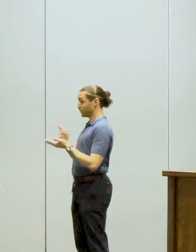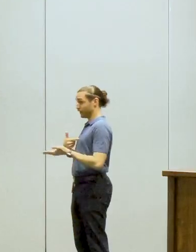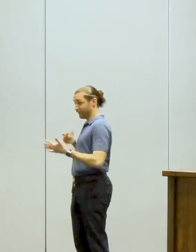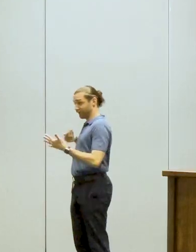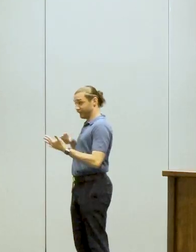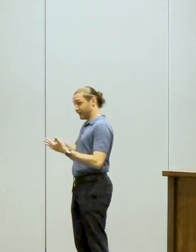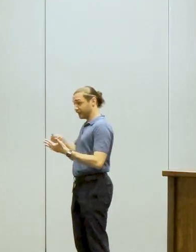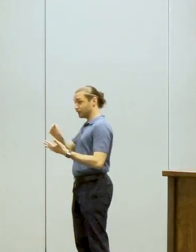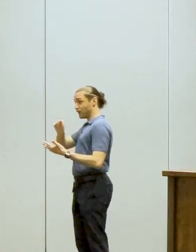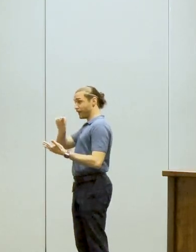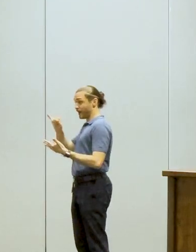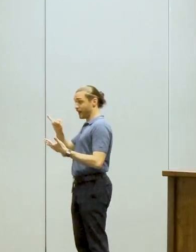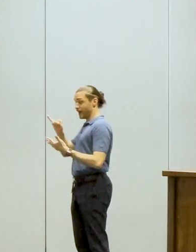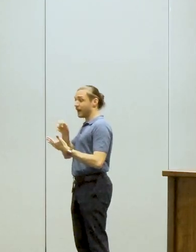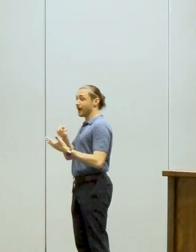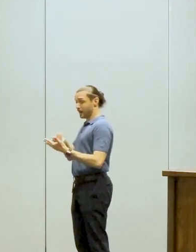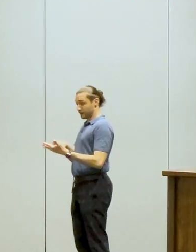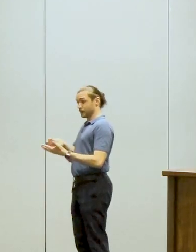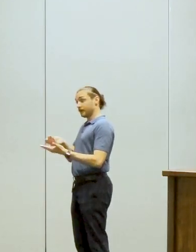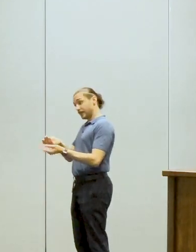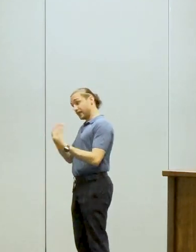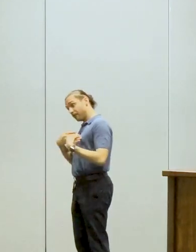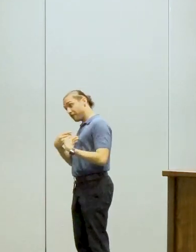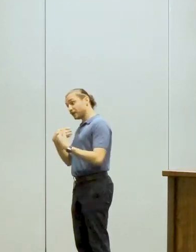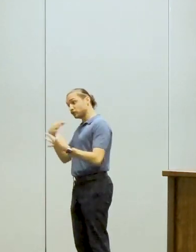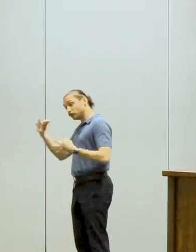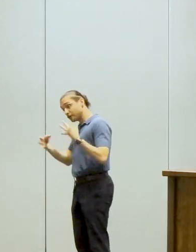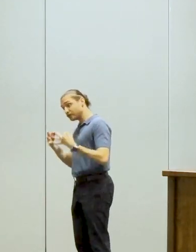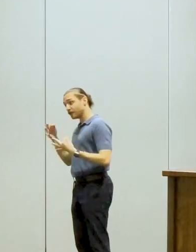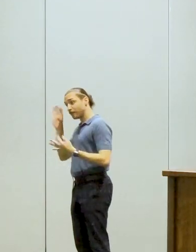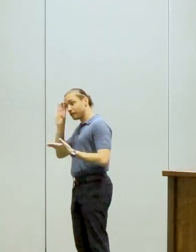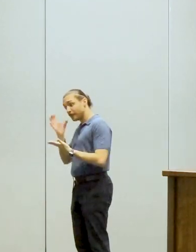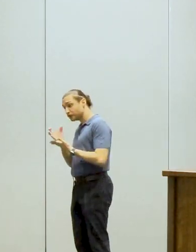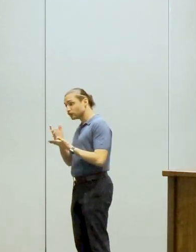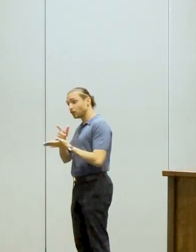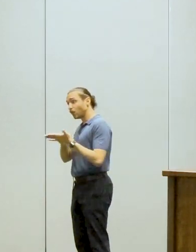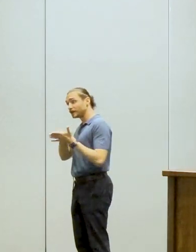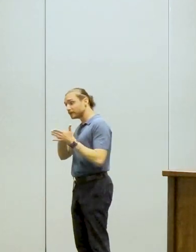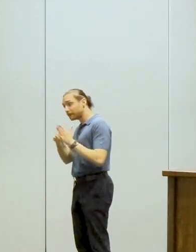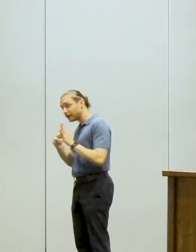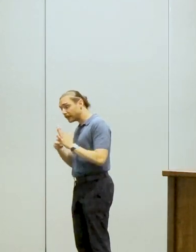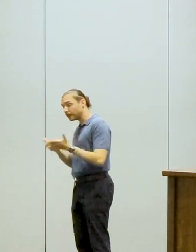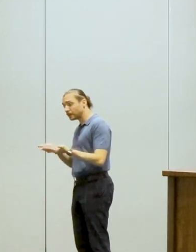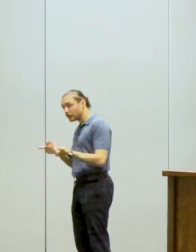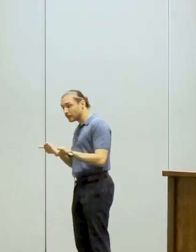actually say, describe this picture, describe this picture and what it means, right? So first beginning with